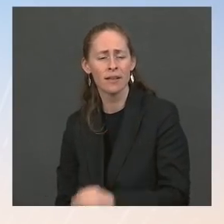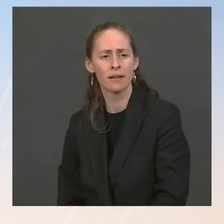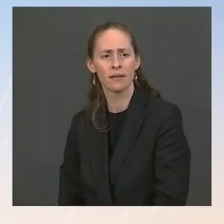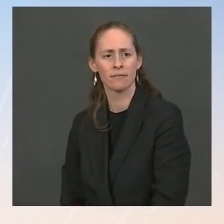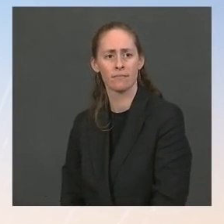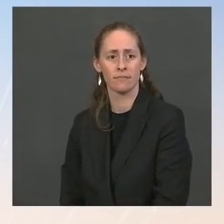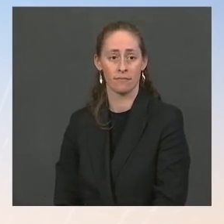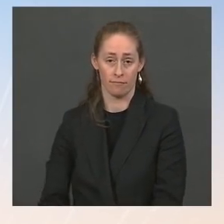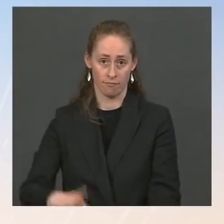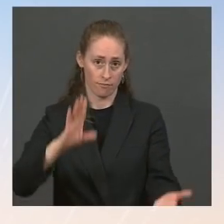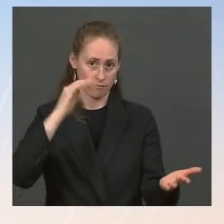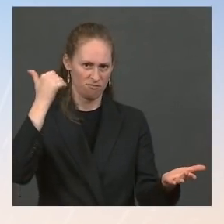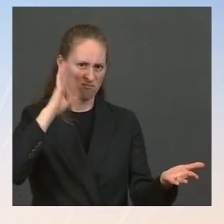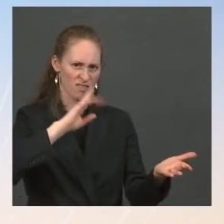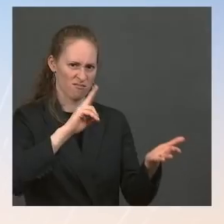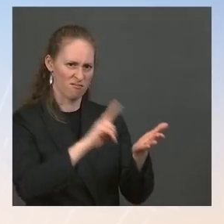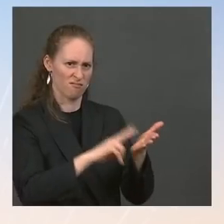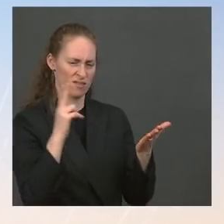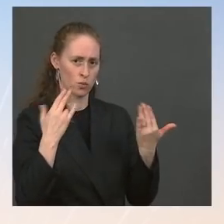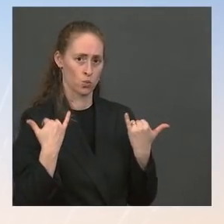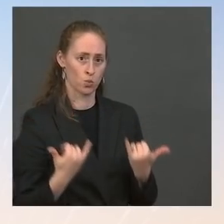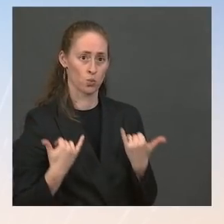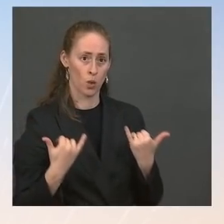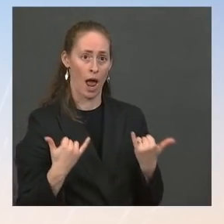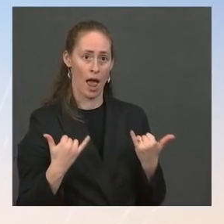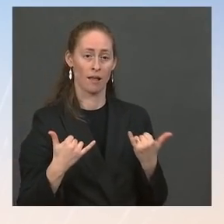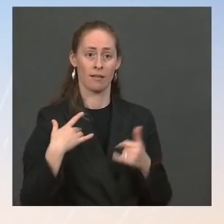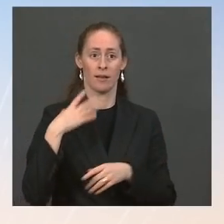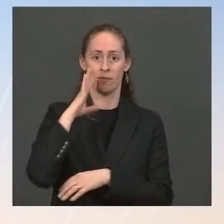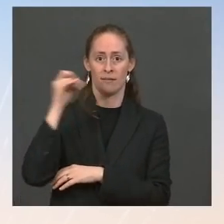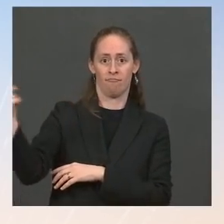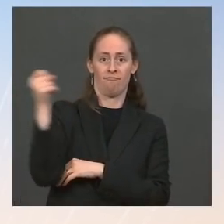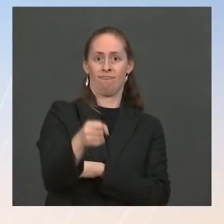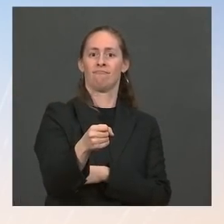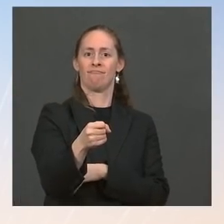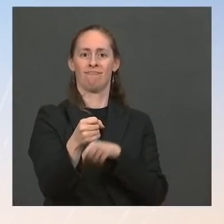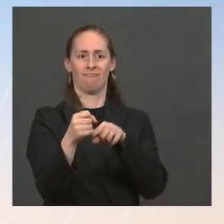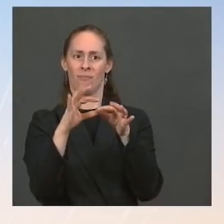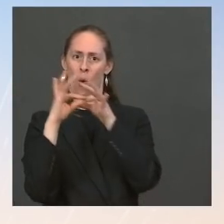The implementation coordinator is starting his job today. We will certainly have more updates,